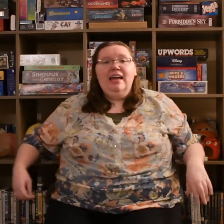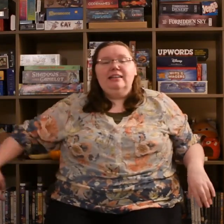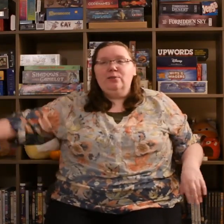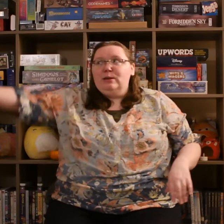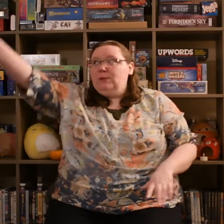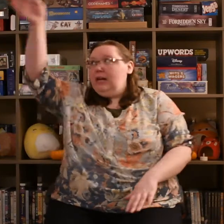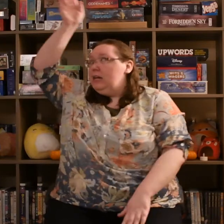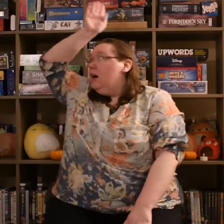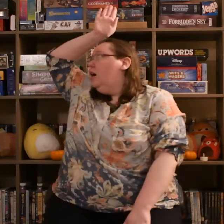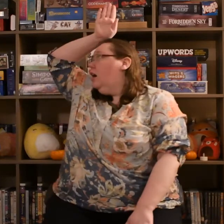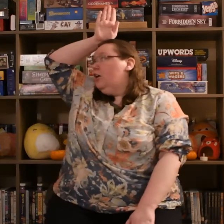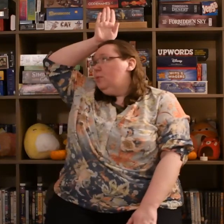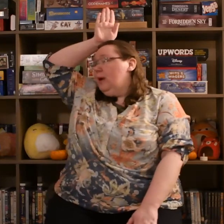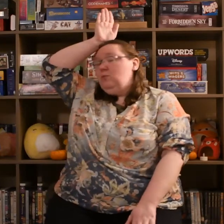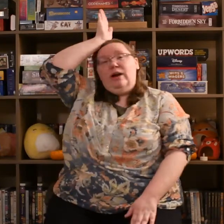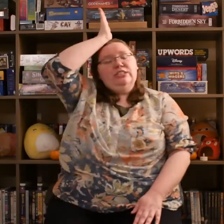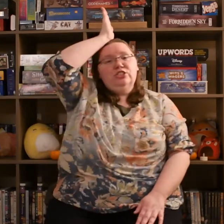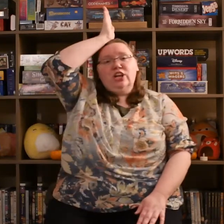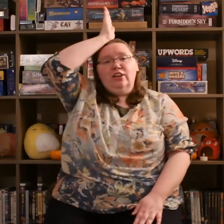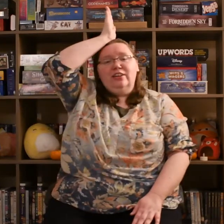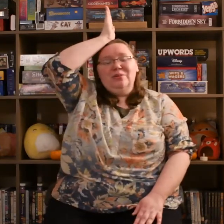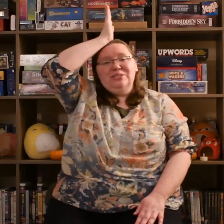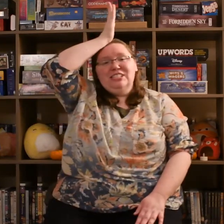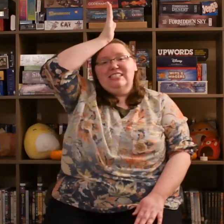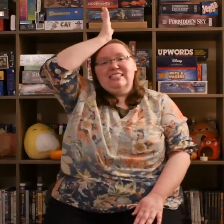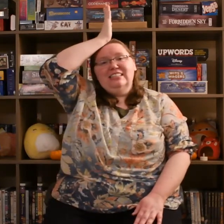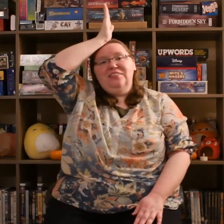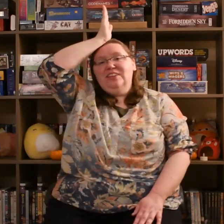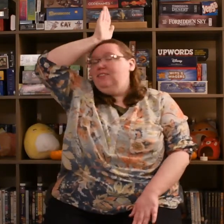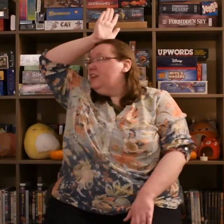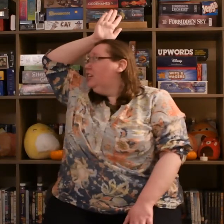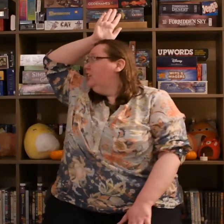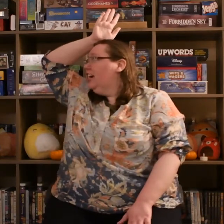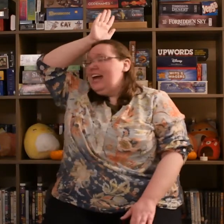Now we're gonna pull out our great white shark, which is just a lovely fin on your head.